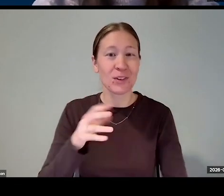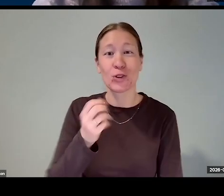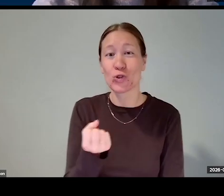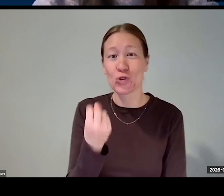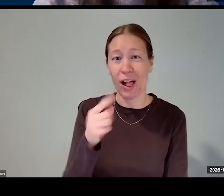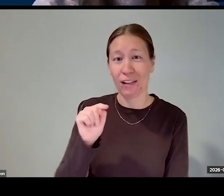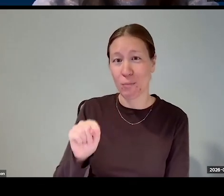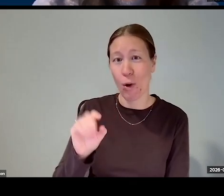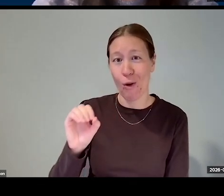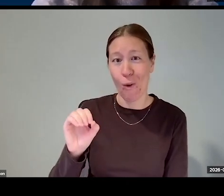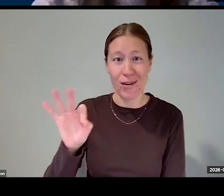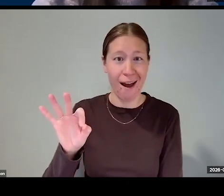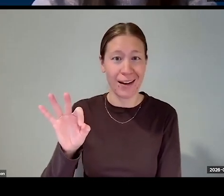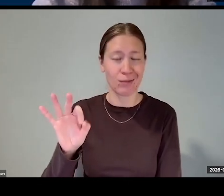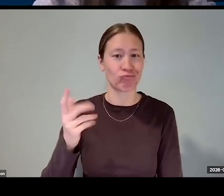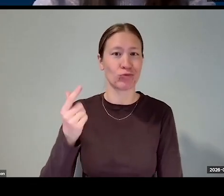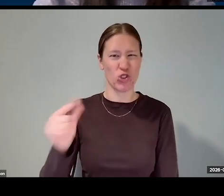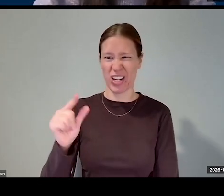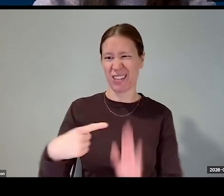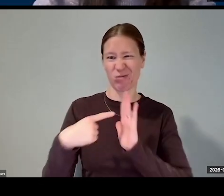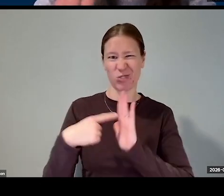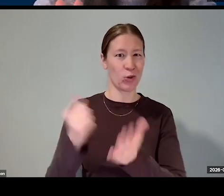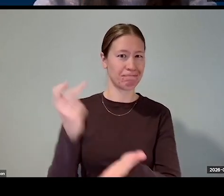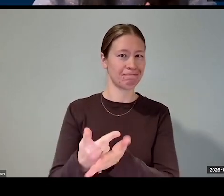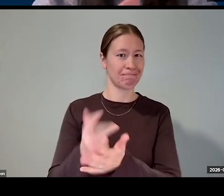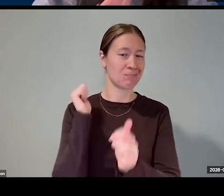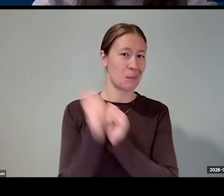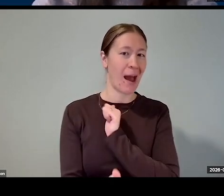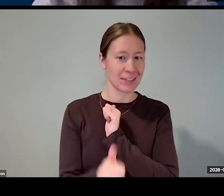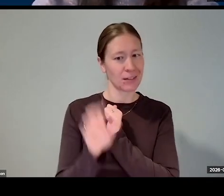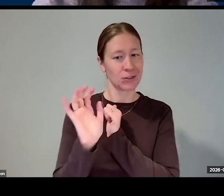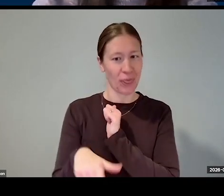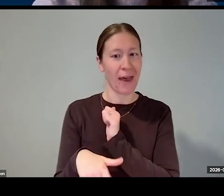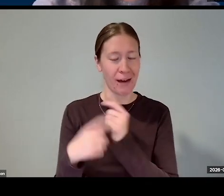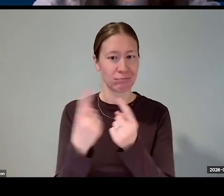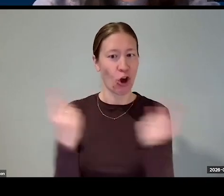I've got a green pass, so this color combination passes, I'm good to go there.